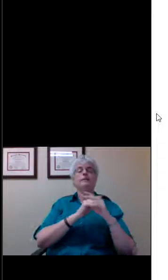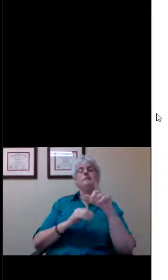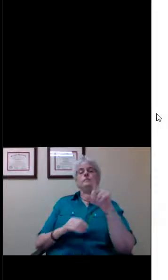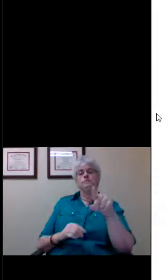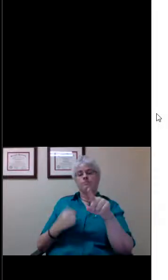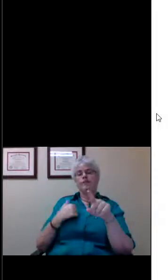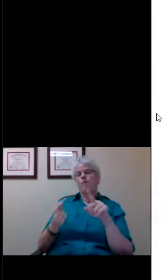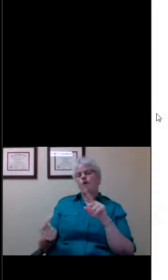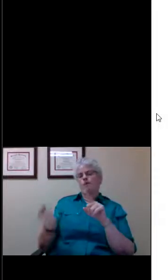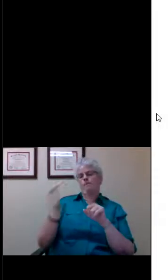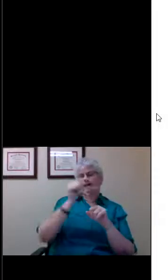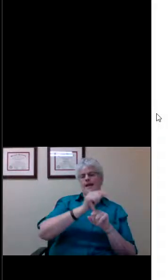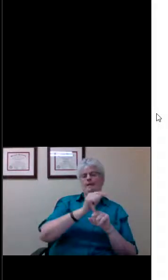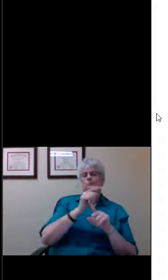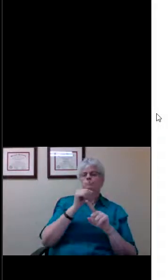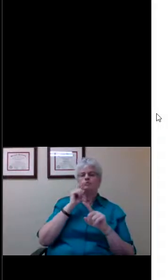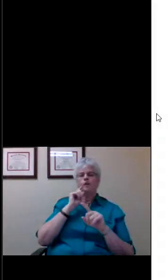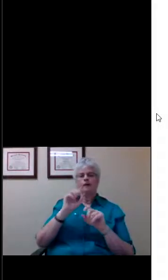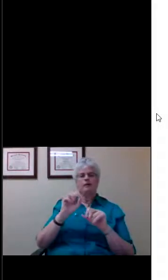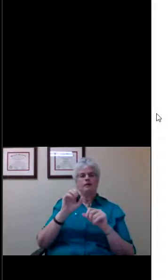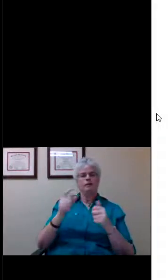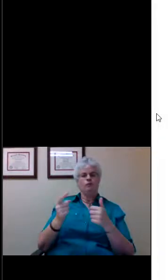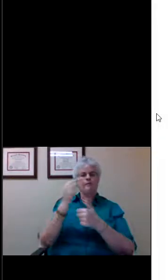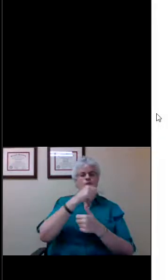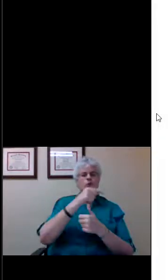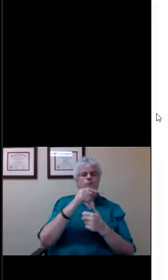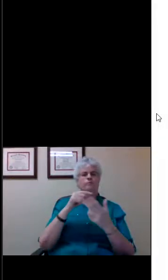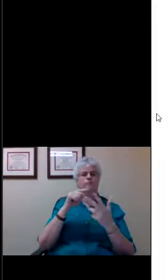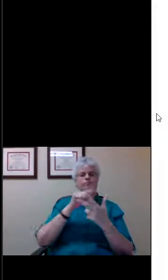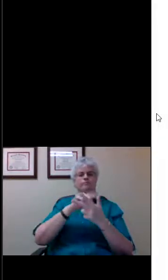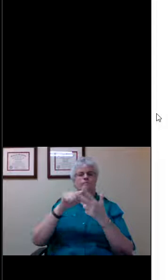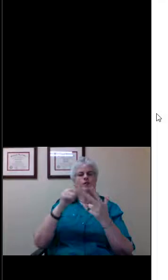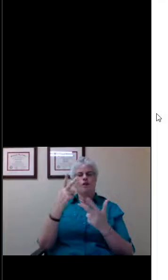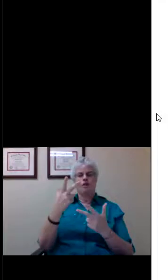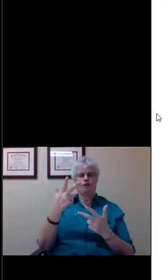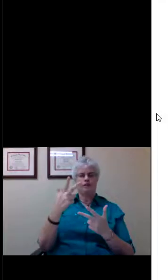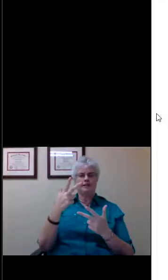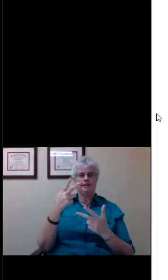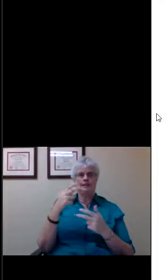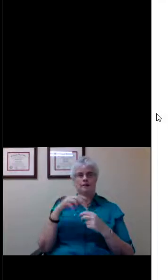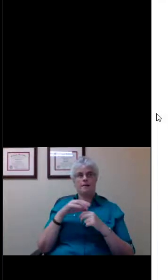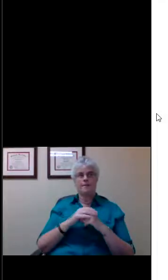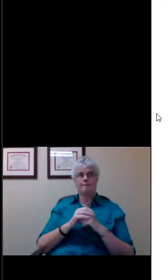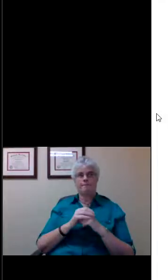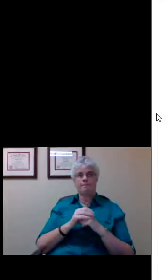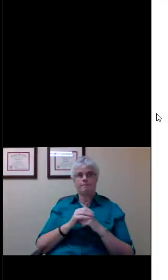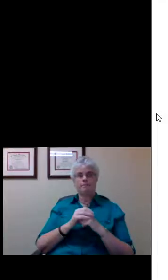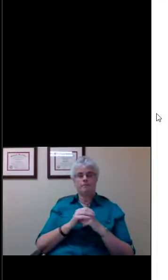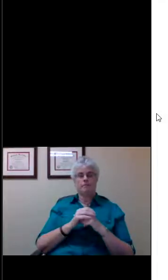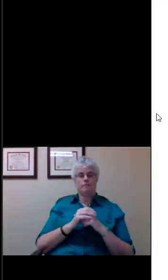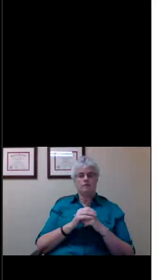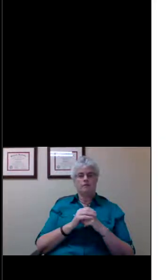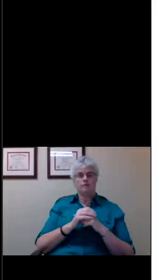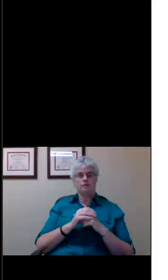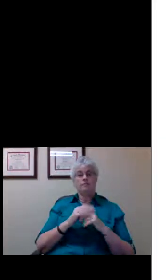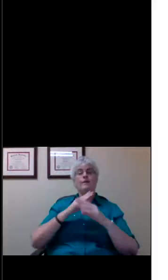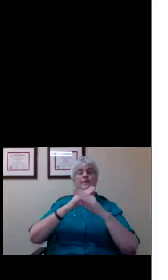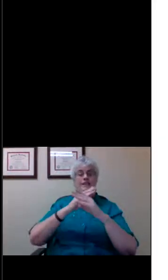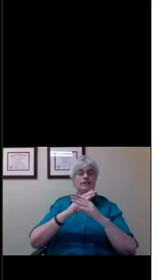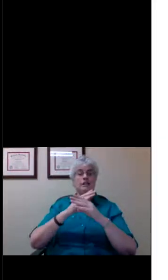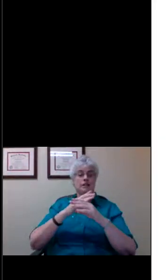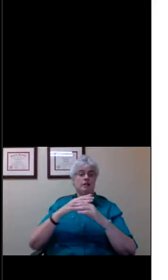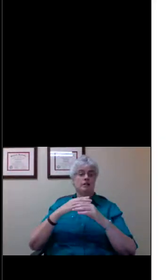to prevention. And I want to go back and kind of review those those three